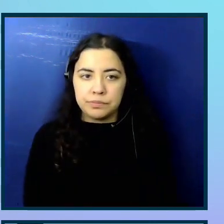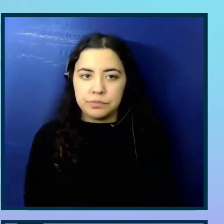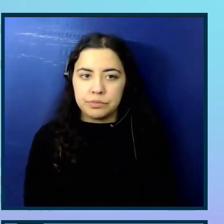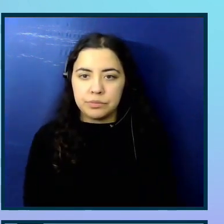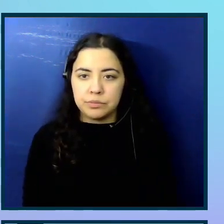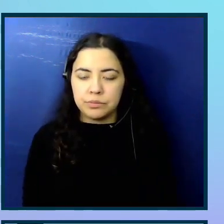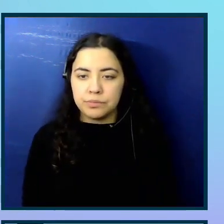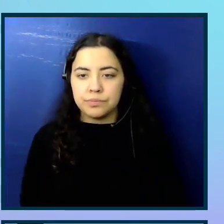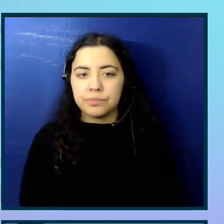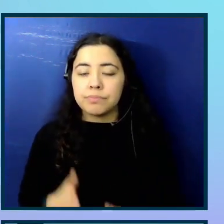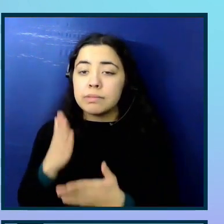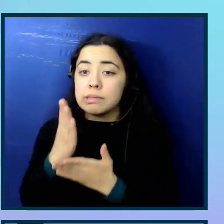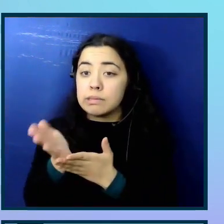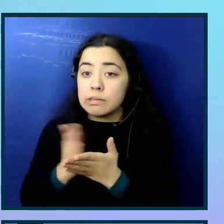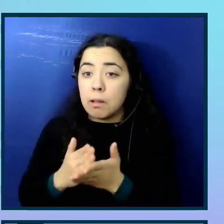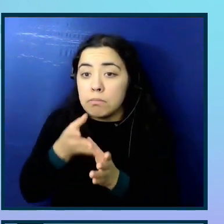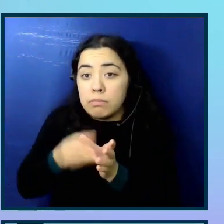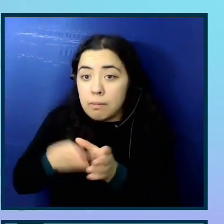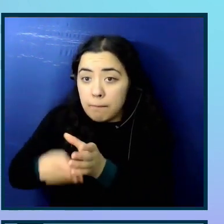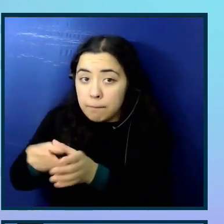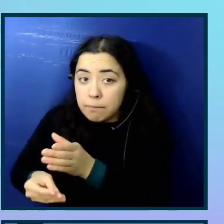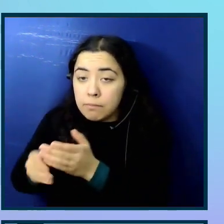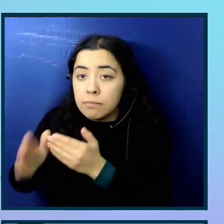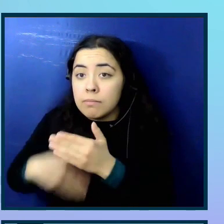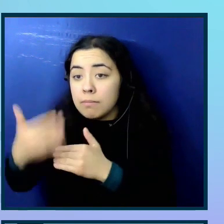So some of the gaps and the next steps is for this program